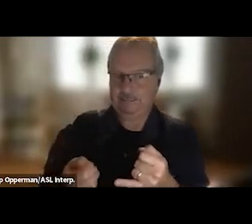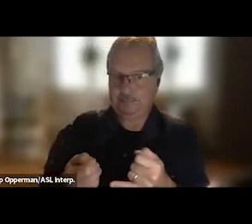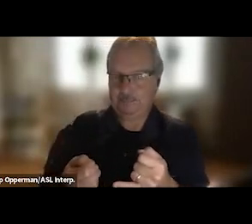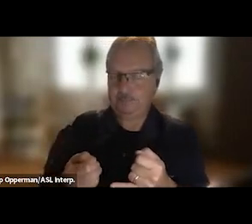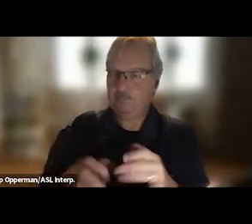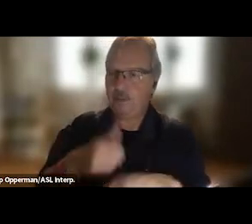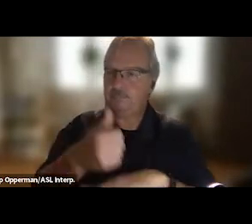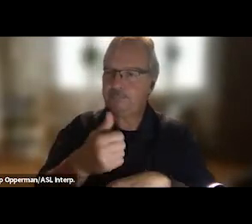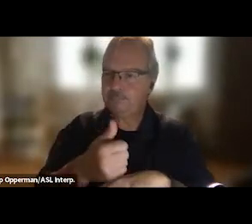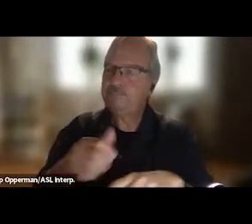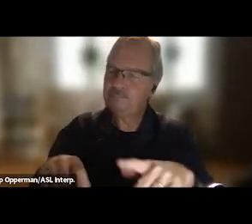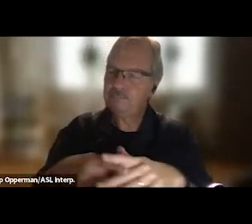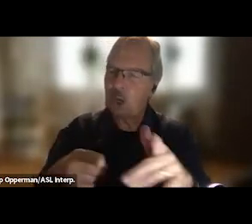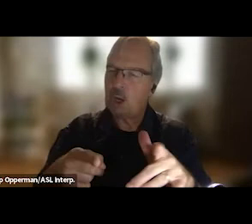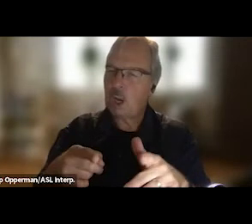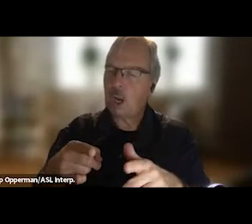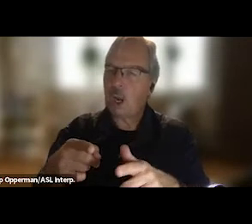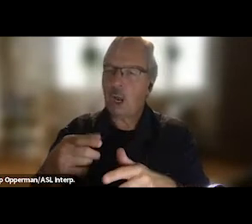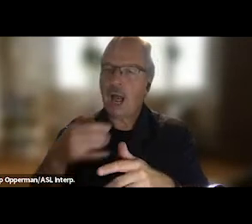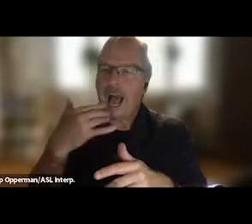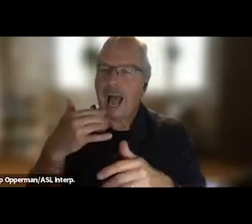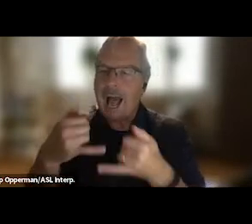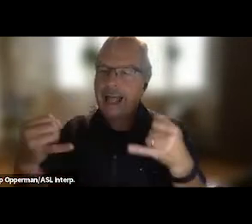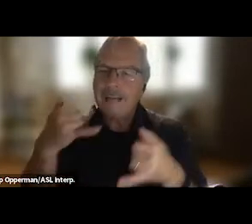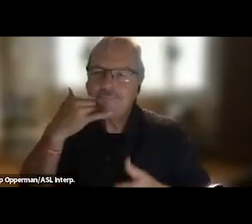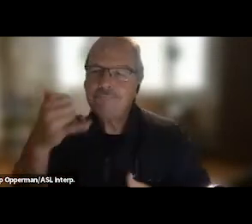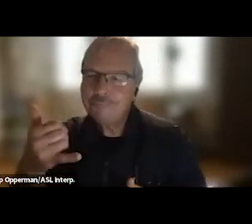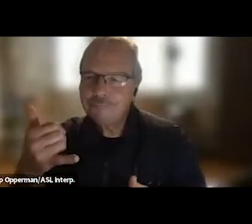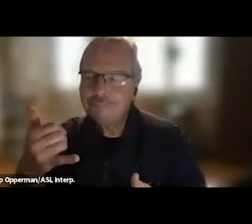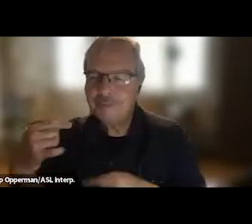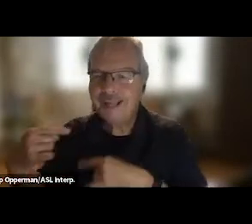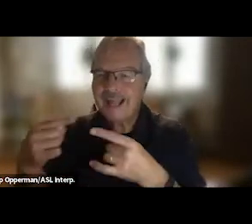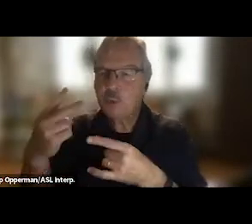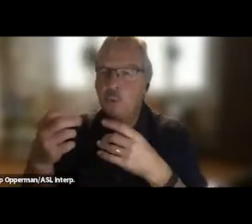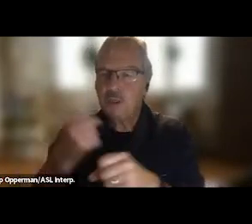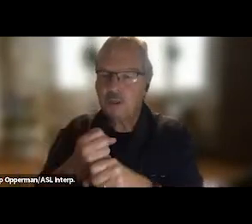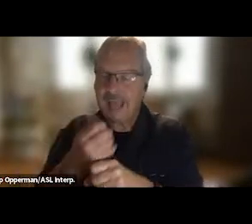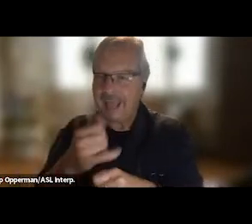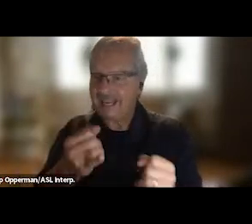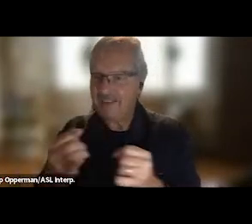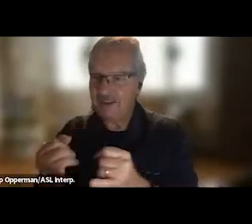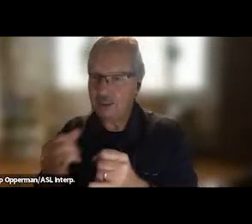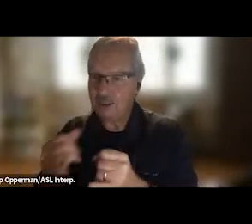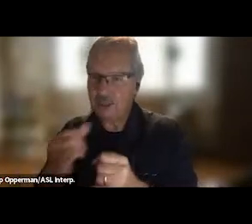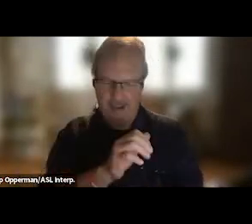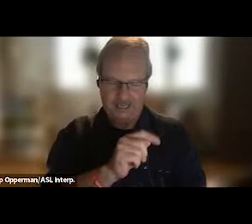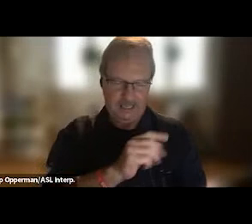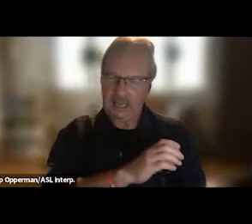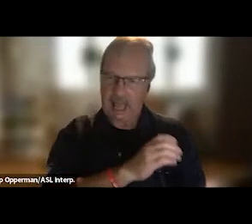or instituted a prescription hotline over the last two years where any individual, not just our MAT clients, but when leave the jail,